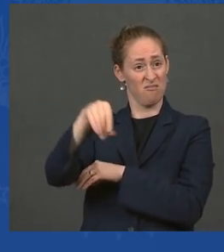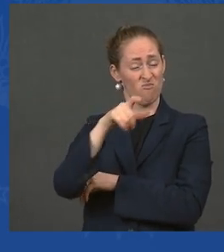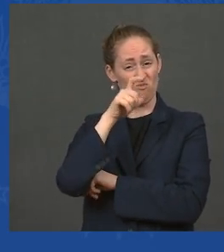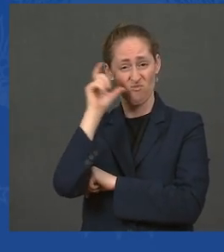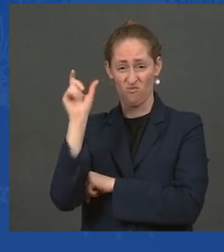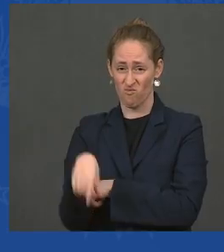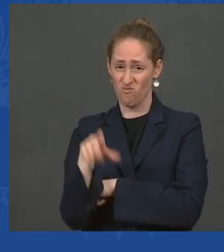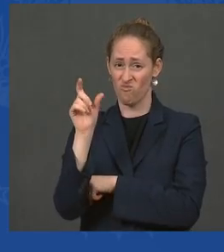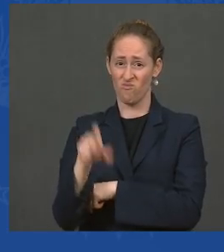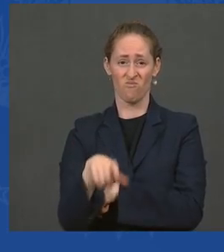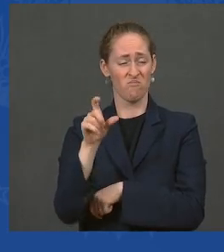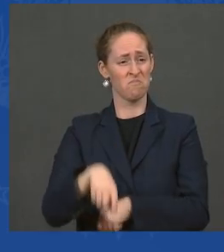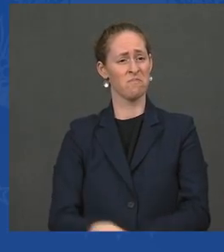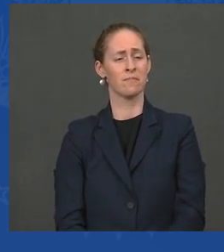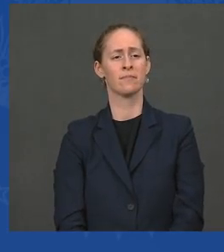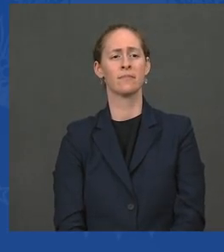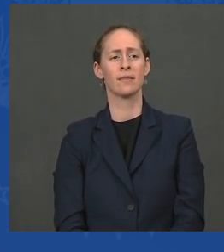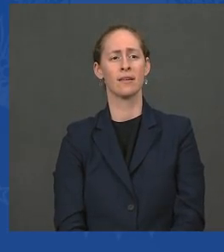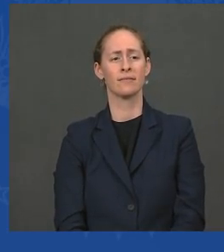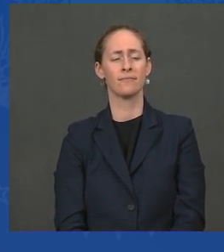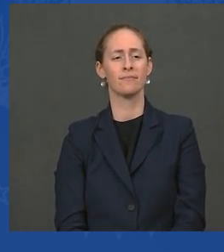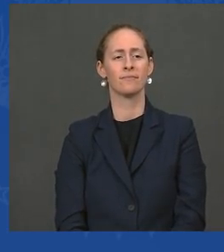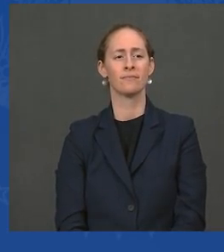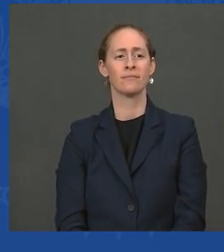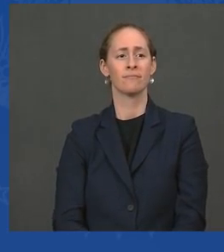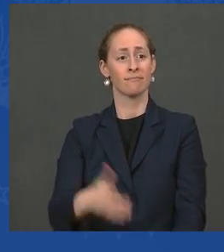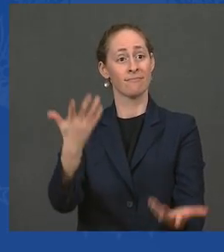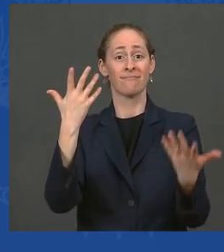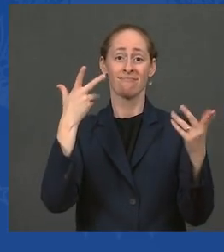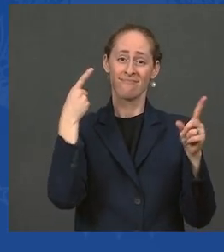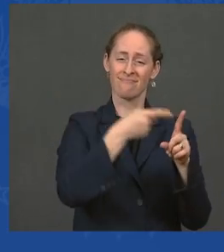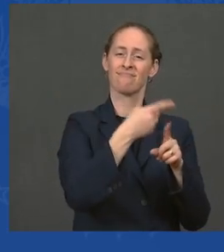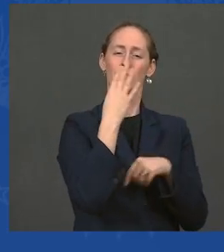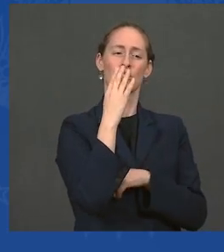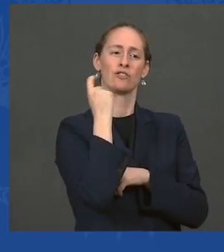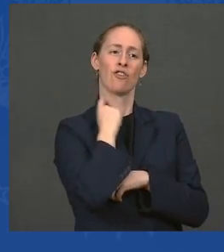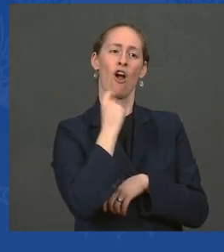Guess what, though? This is the ultimate blue-collar -- blue-collar, middle-class renewal.